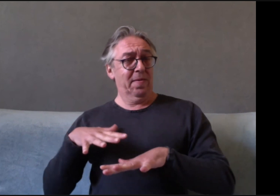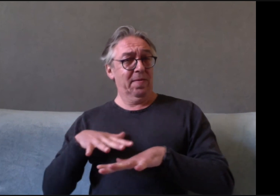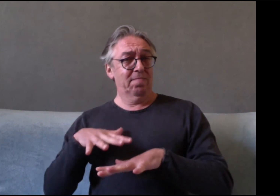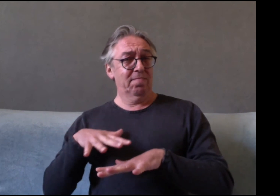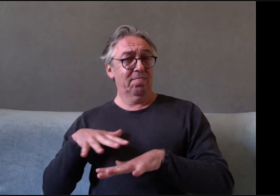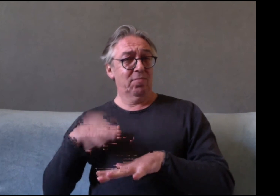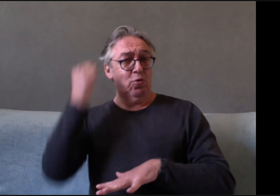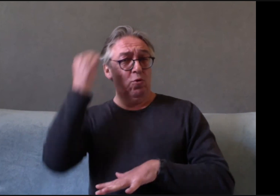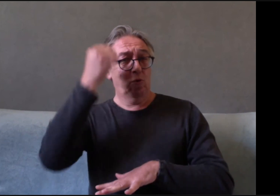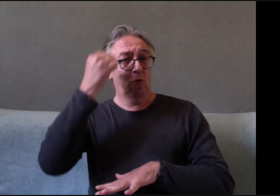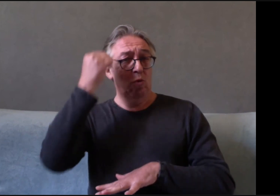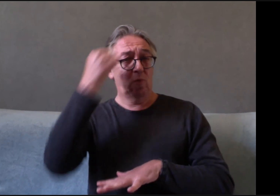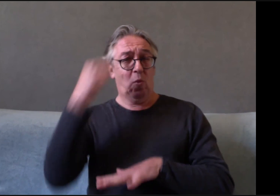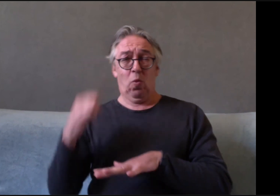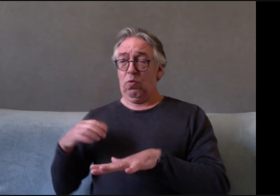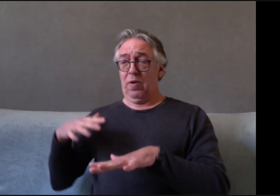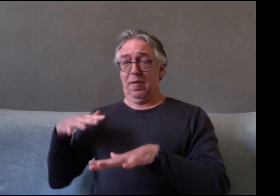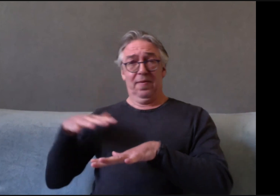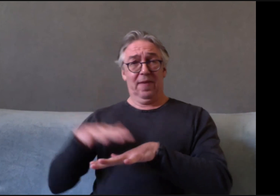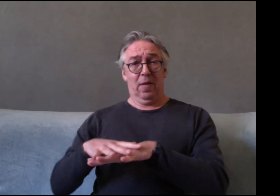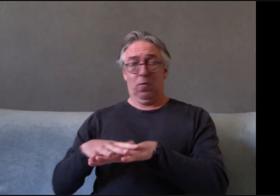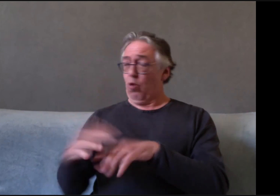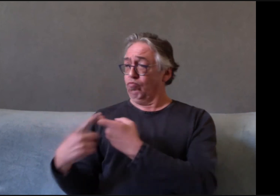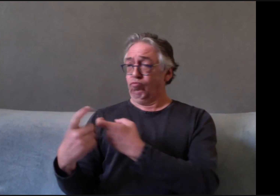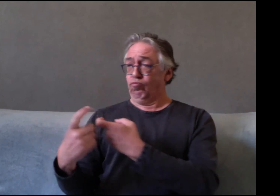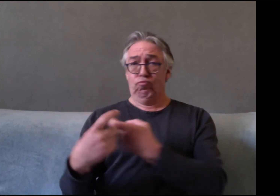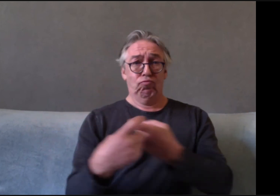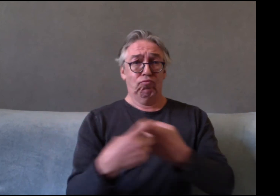[IN OTHER LANGUAGE]